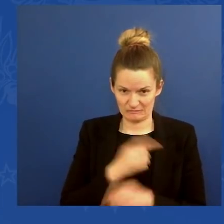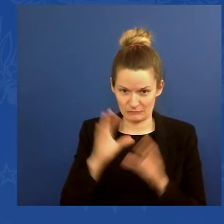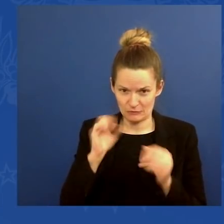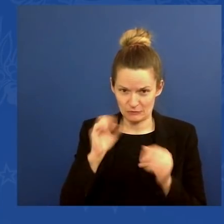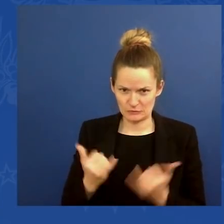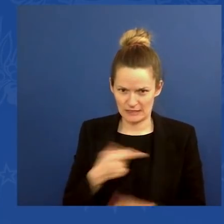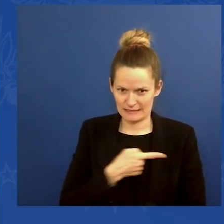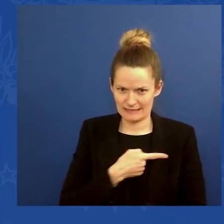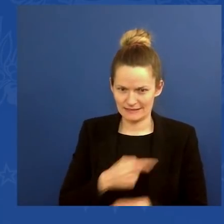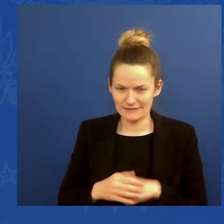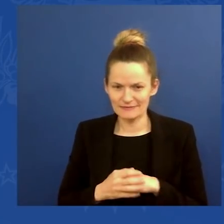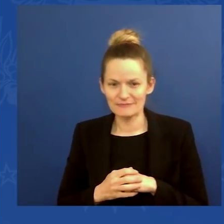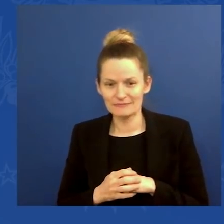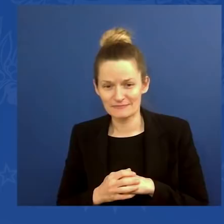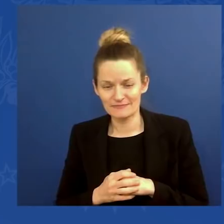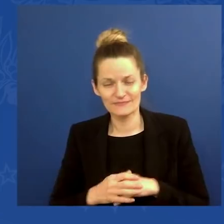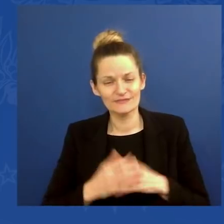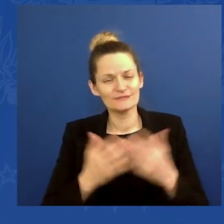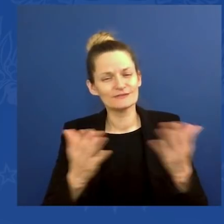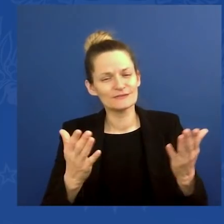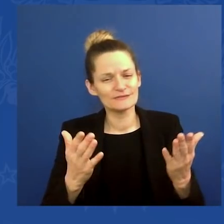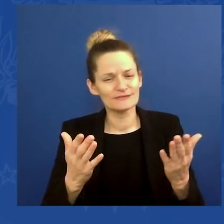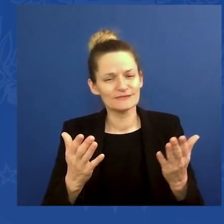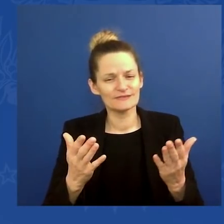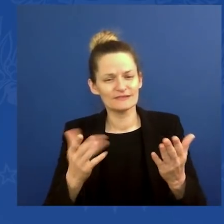Regardless, if you have kissed the Irish stone or not,